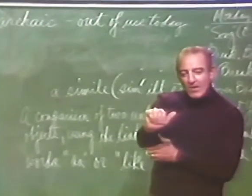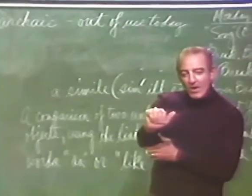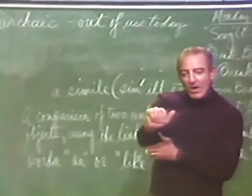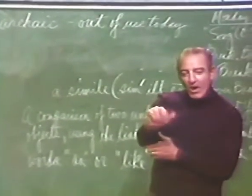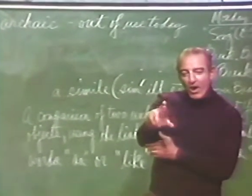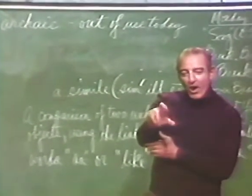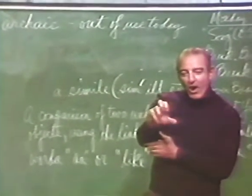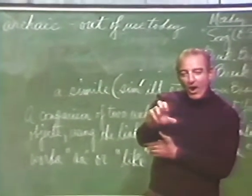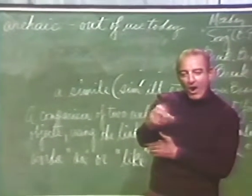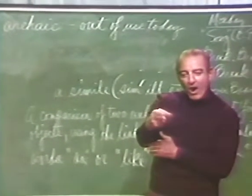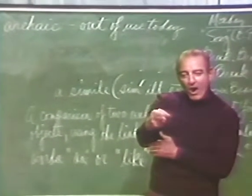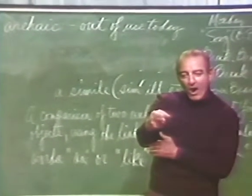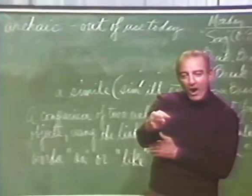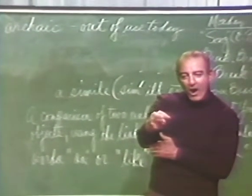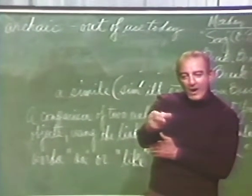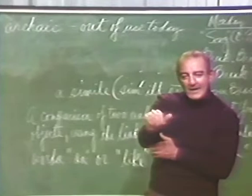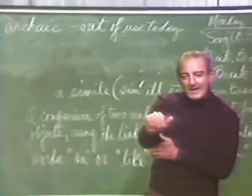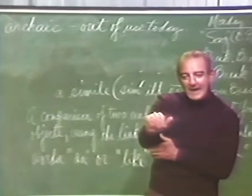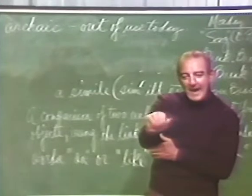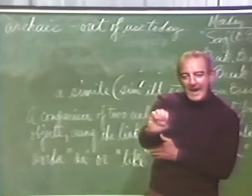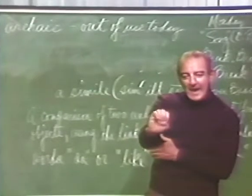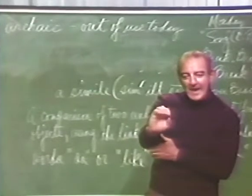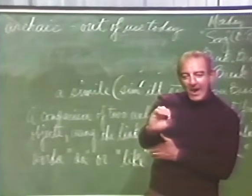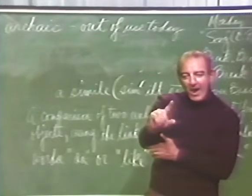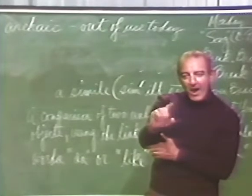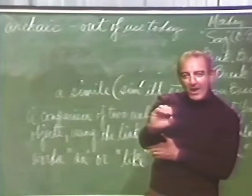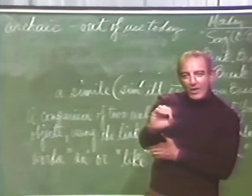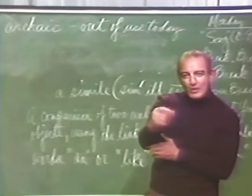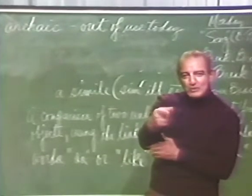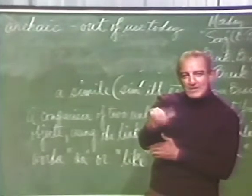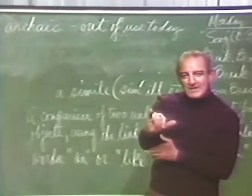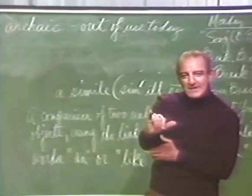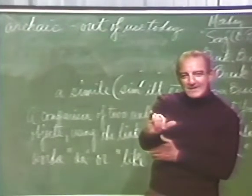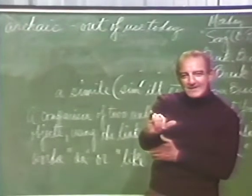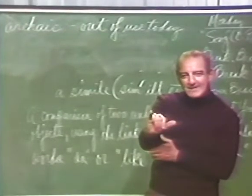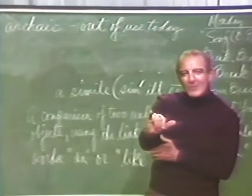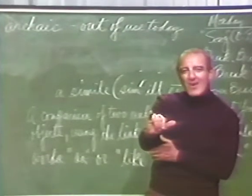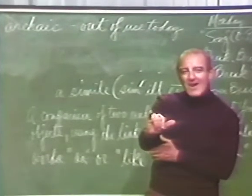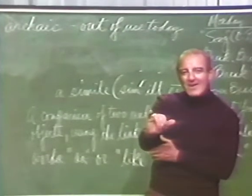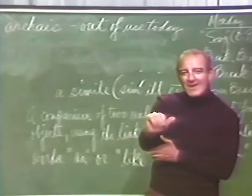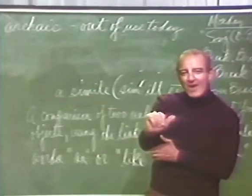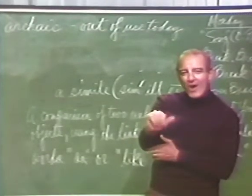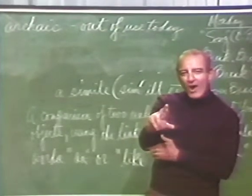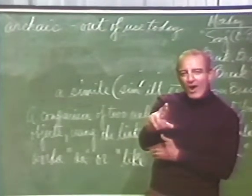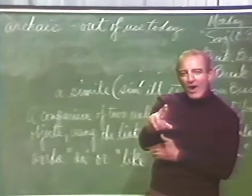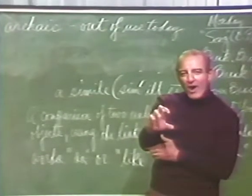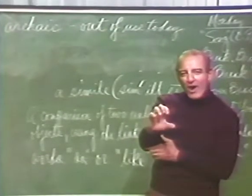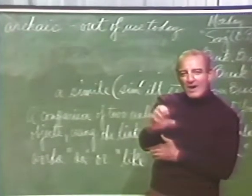THE STUDY OF ARCHAEOLOGY.